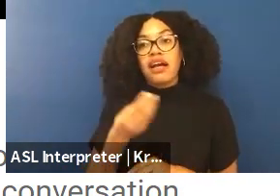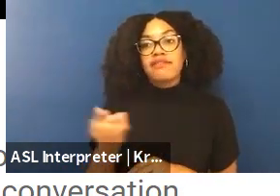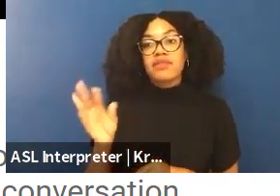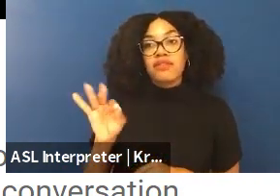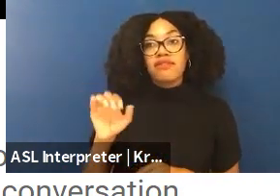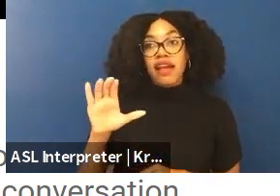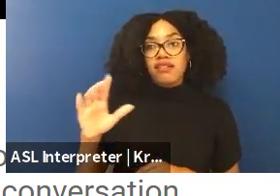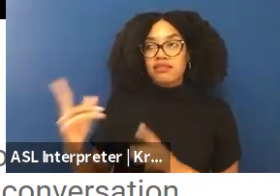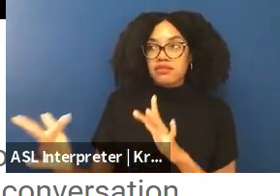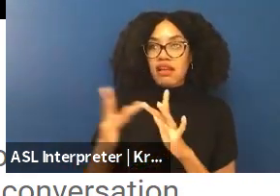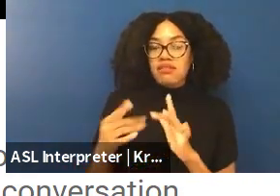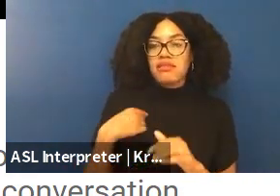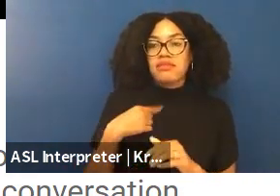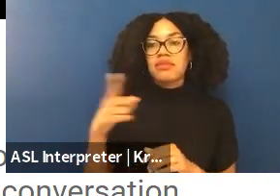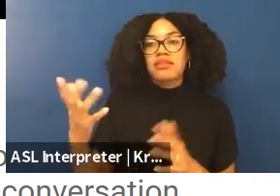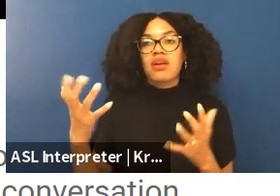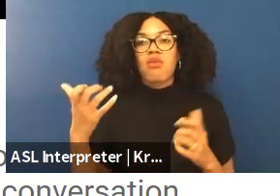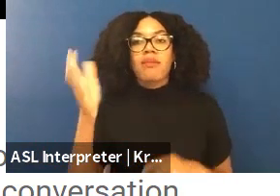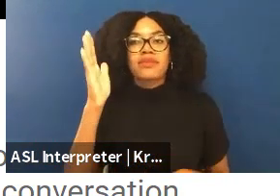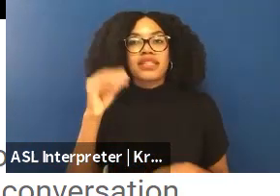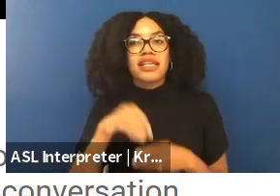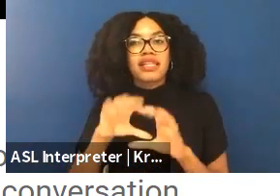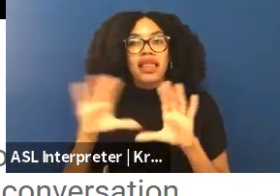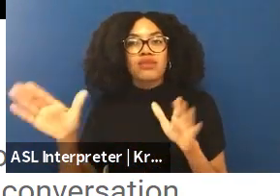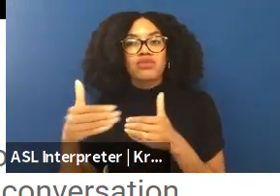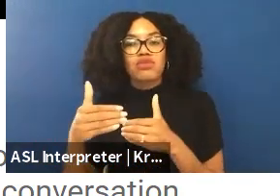us to present in the classroom, right? And then it's like, "Oh, actually: before we go present,